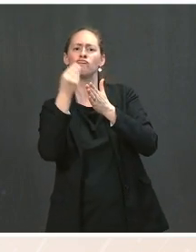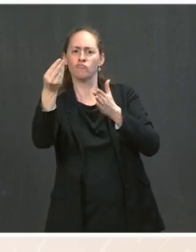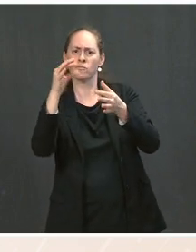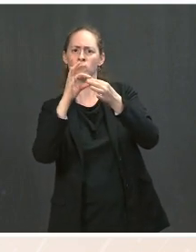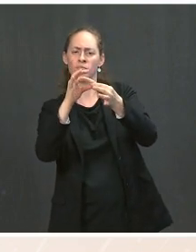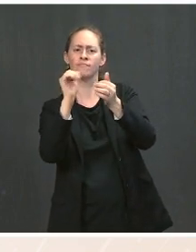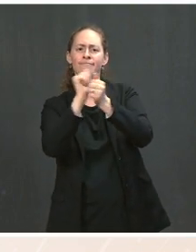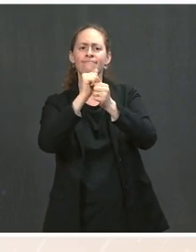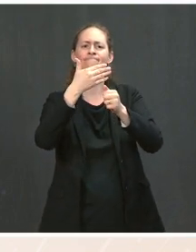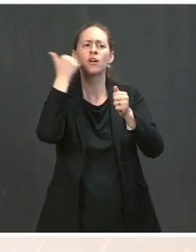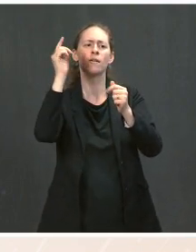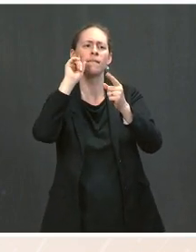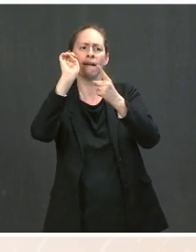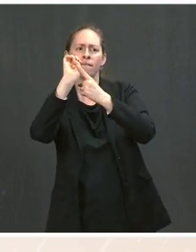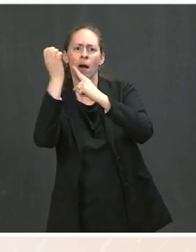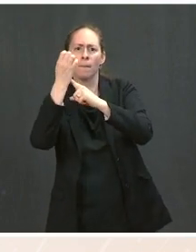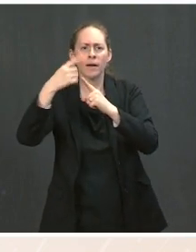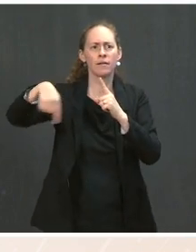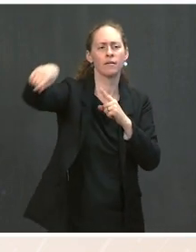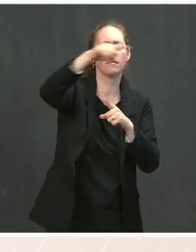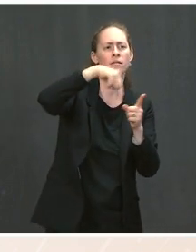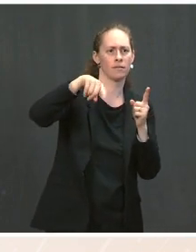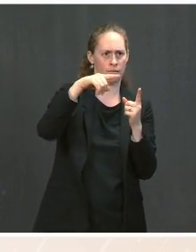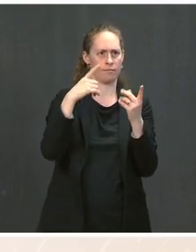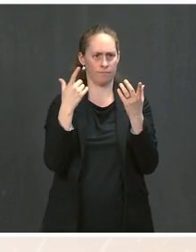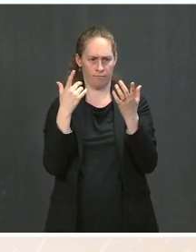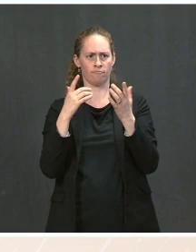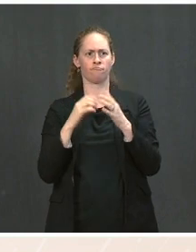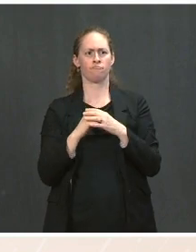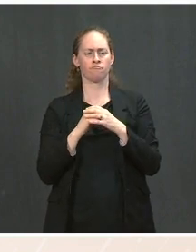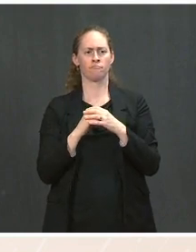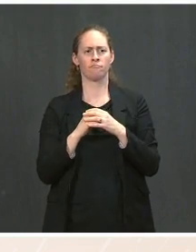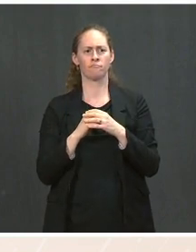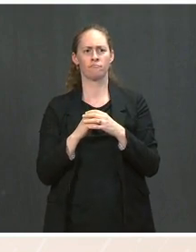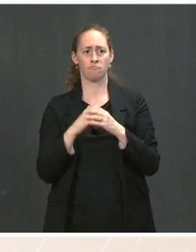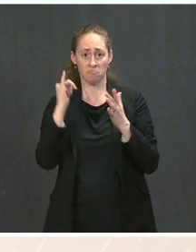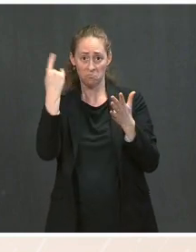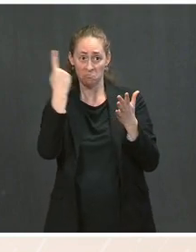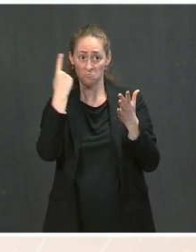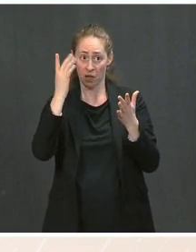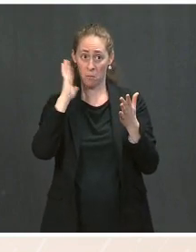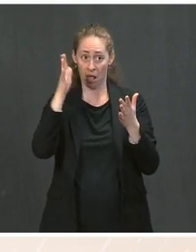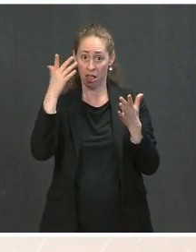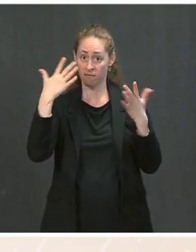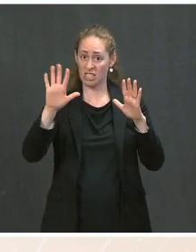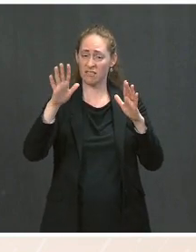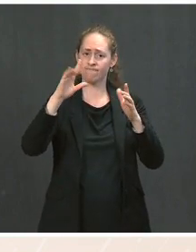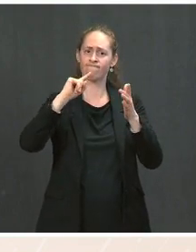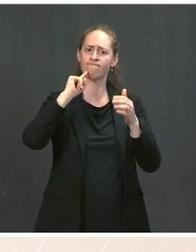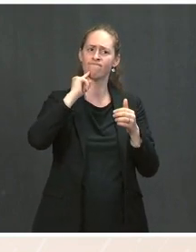in their spending decisions. He set a deadline for the end of April on that. Do you know what the status is